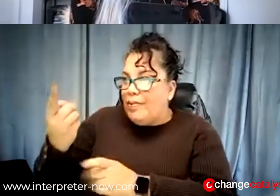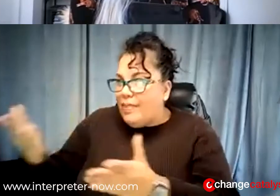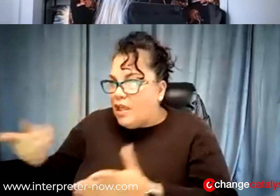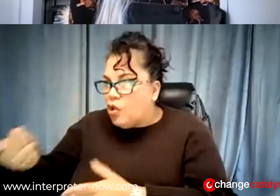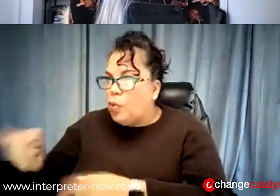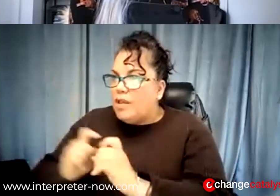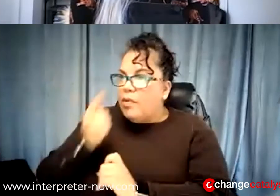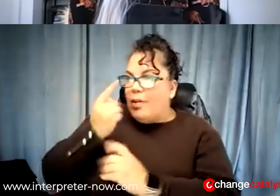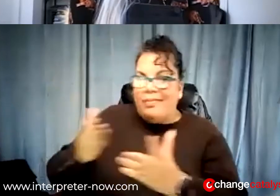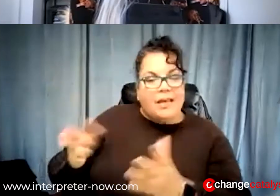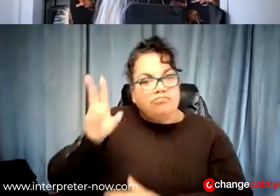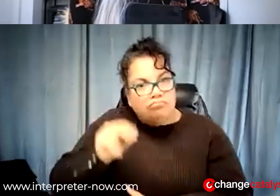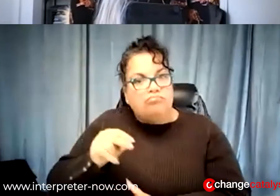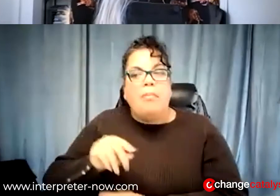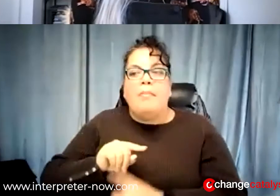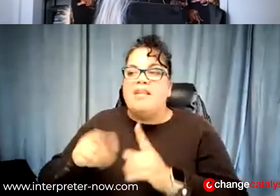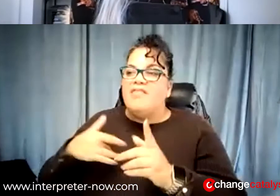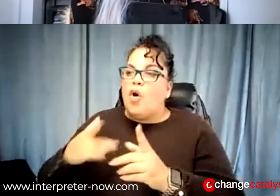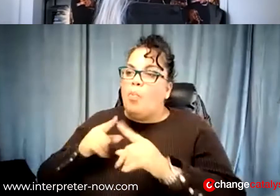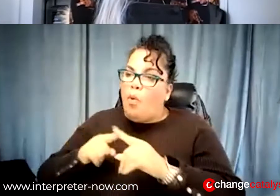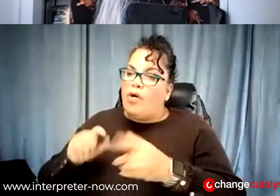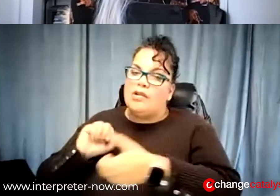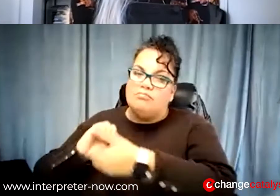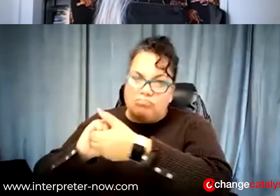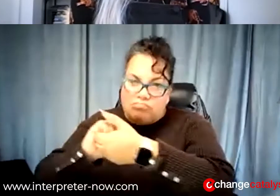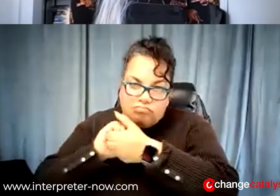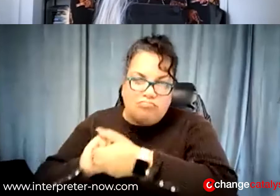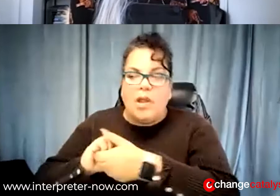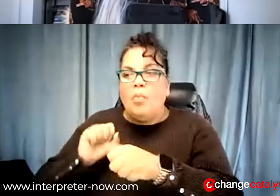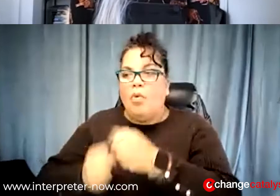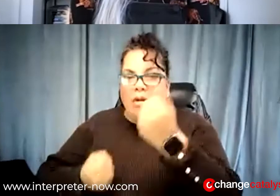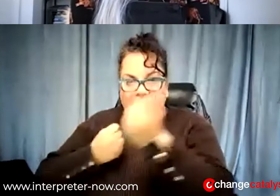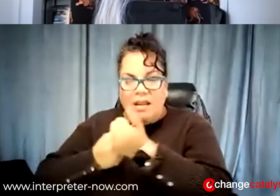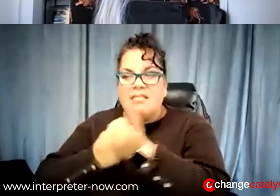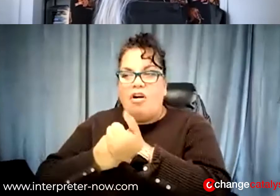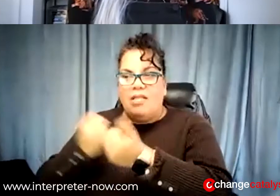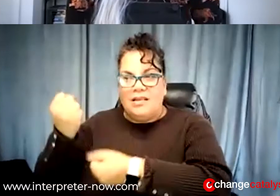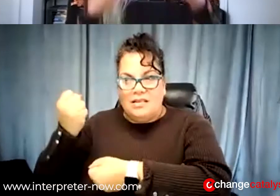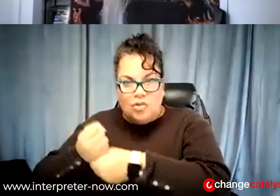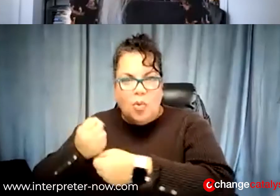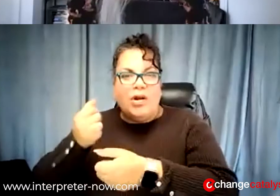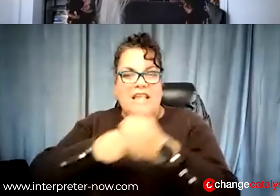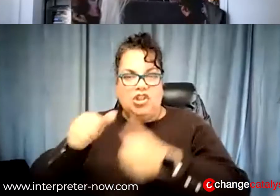Those solidarity ones, I feel, are examples of people putting up their beacon.